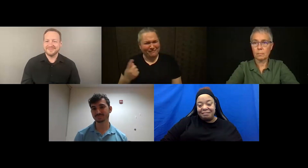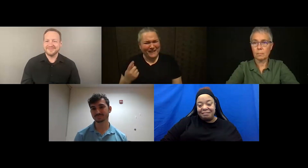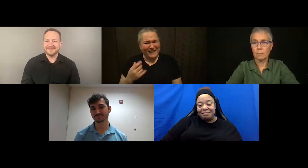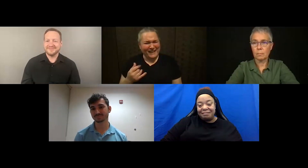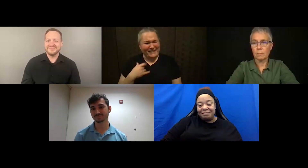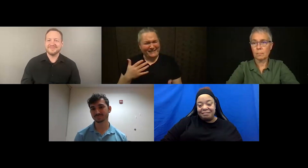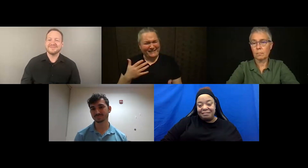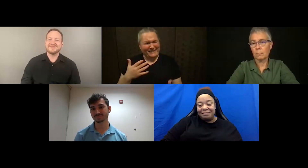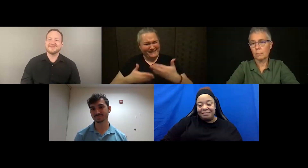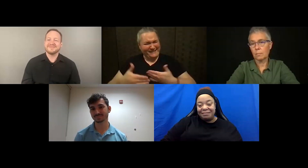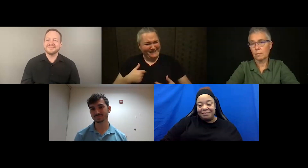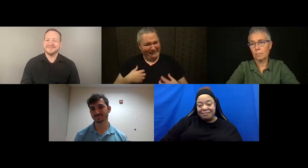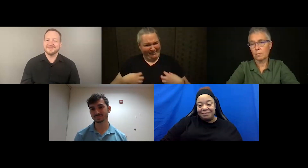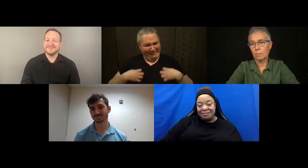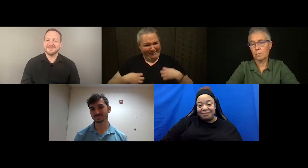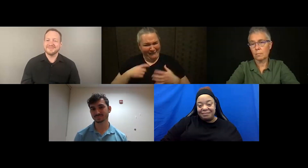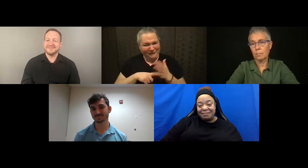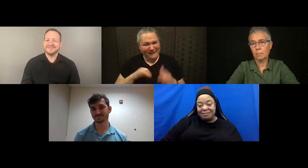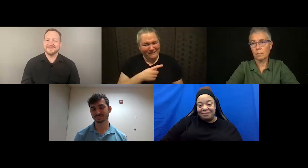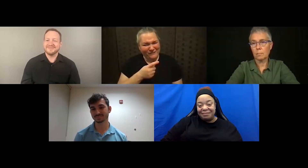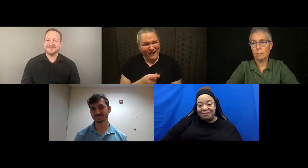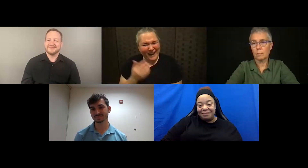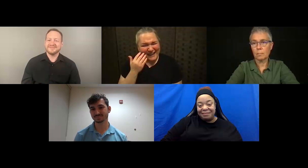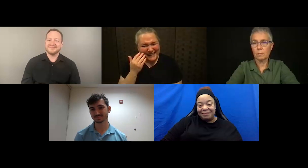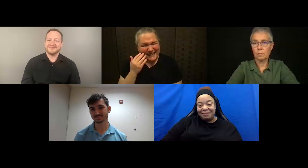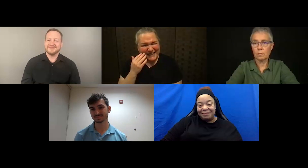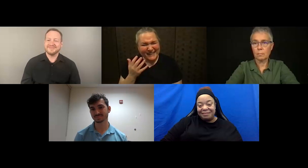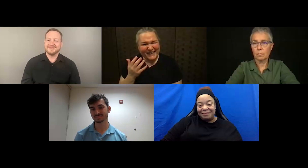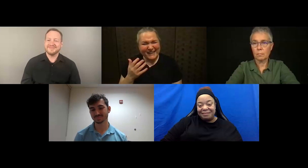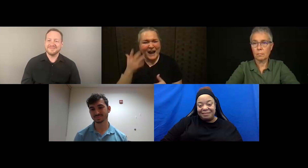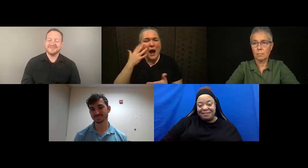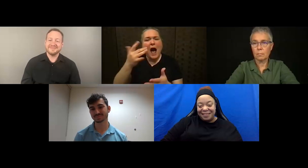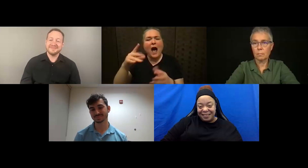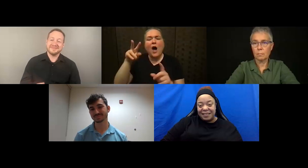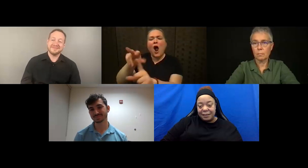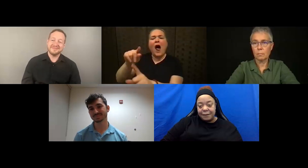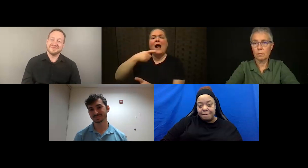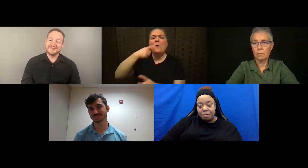is that going to be what everything looks like? Yoel: Yeah, it's unsettling to think